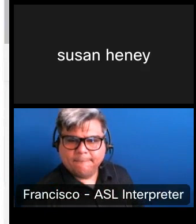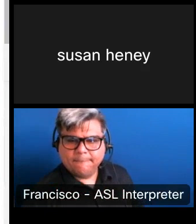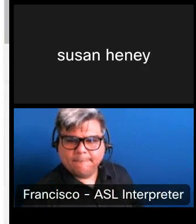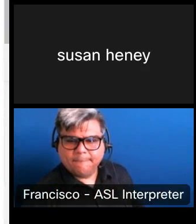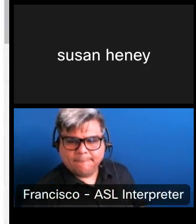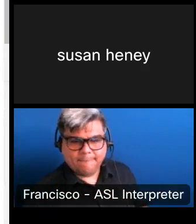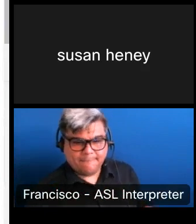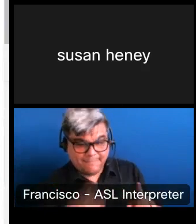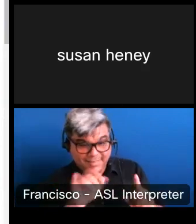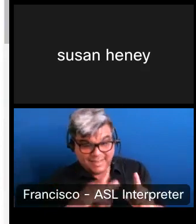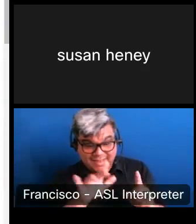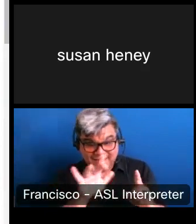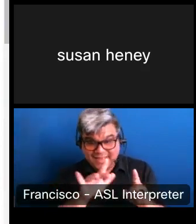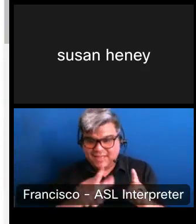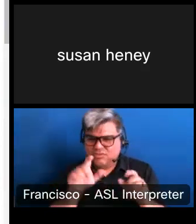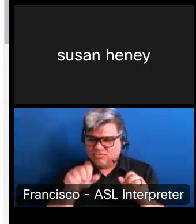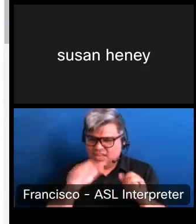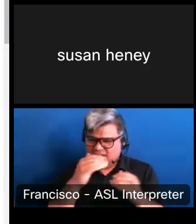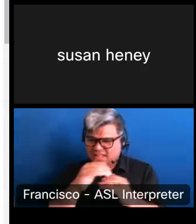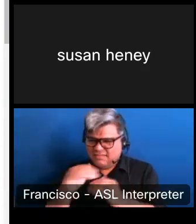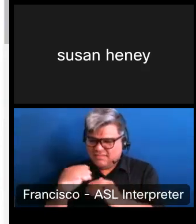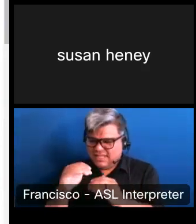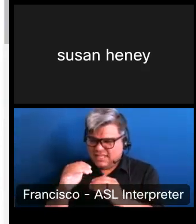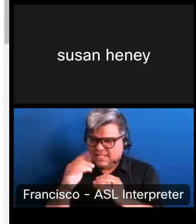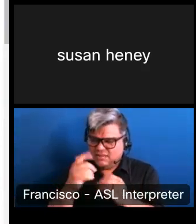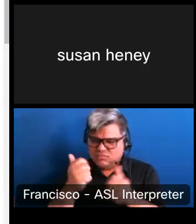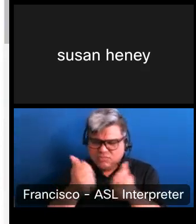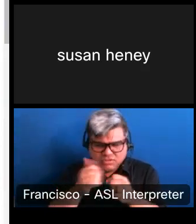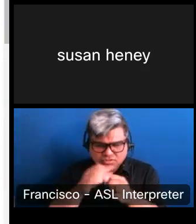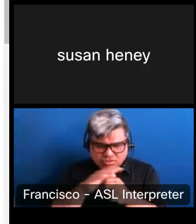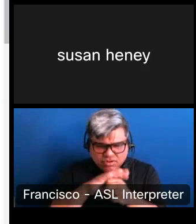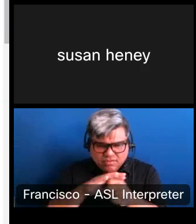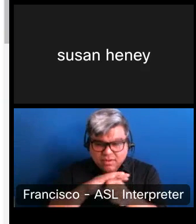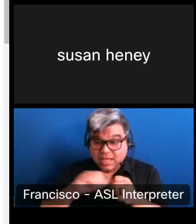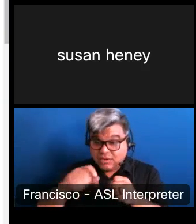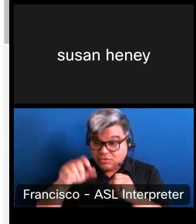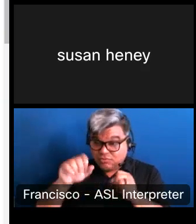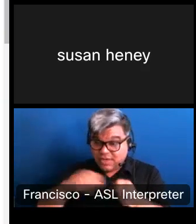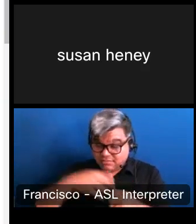are able to view up to six geographies at once, and Quick Facts only provides data for states,